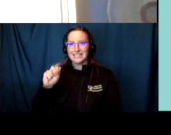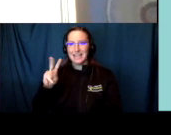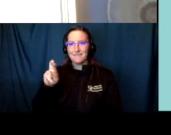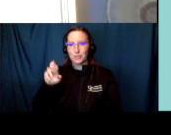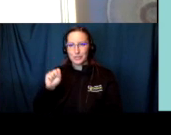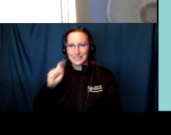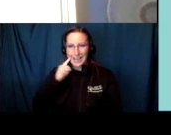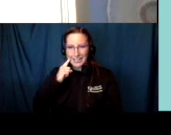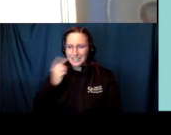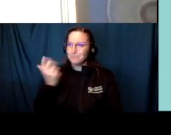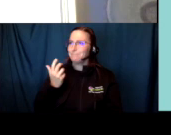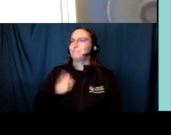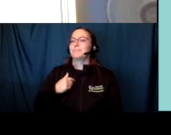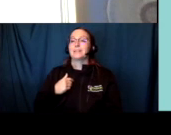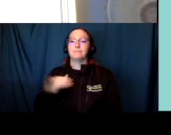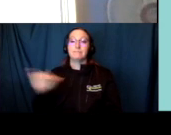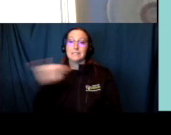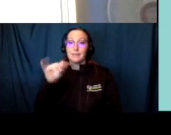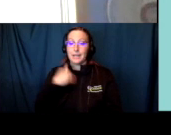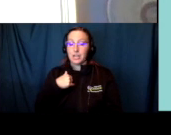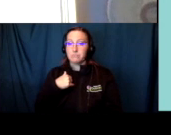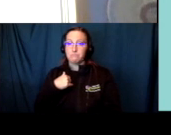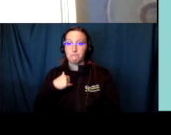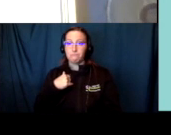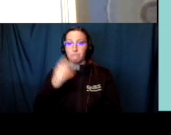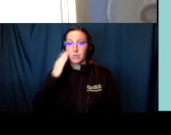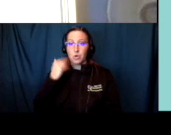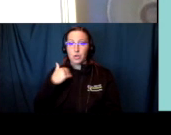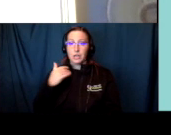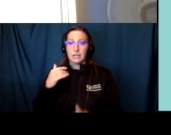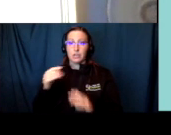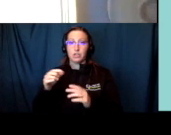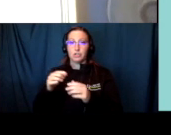your ring on a stick. Why couldn't you use lifesavers for that?